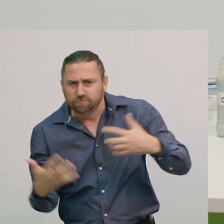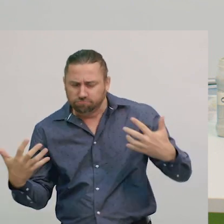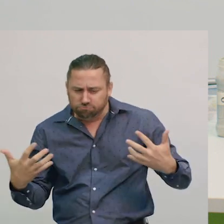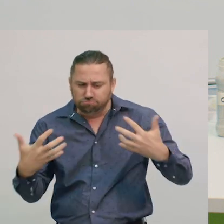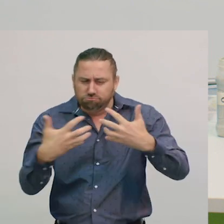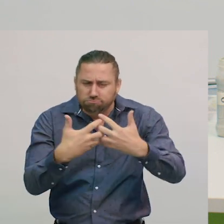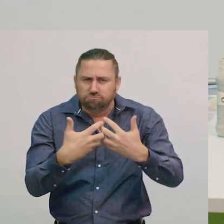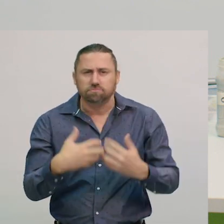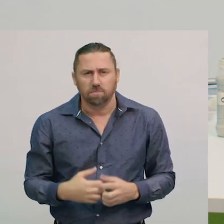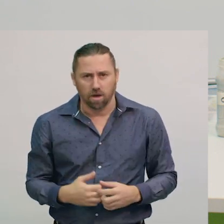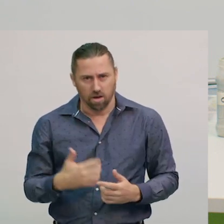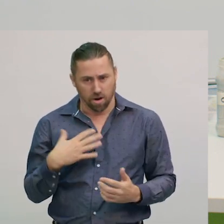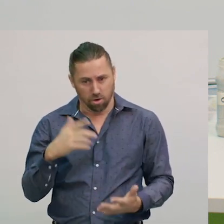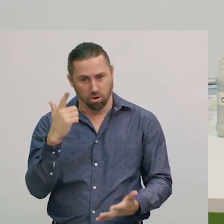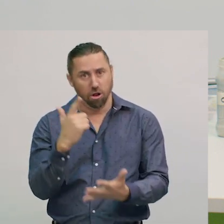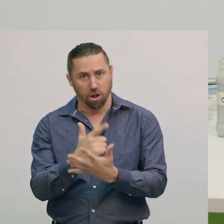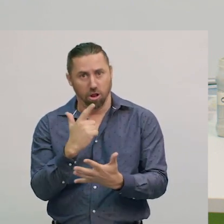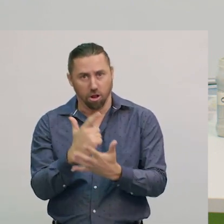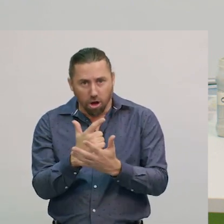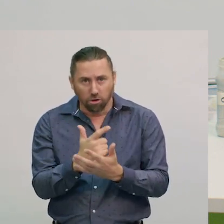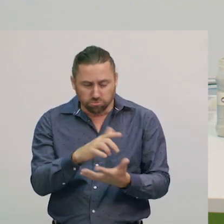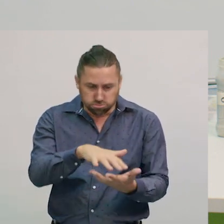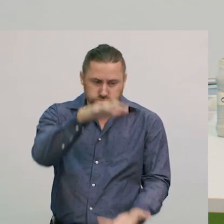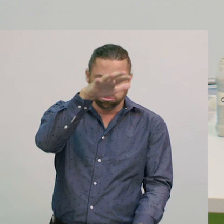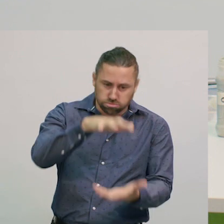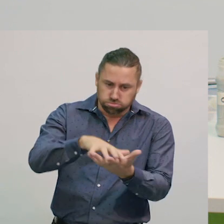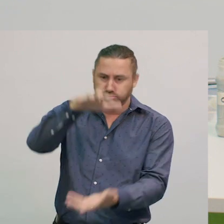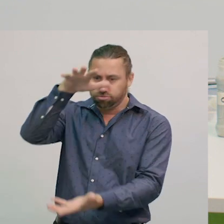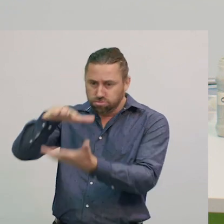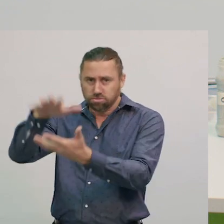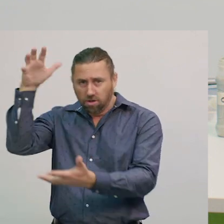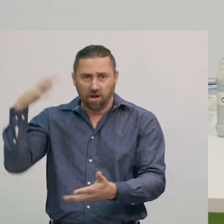We need a lot of materials to build a house, so we have to grow lots of trees.